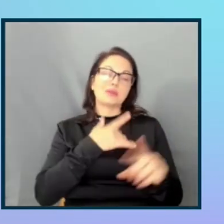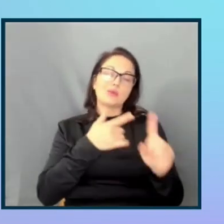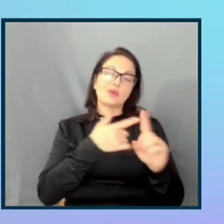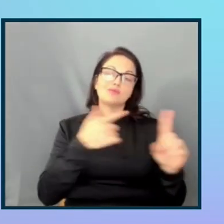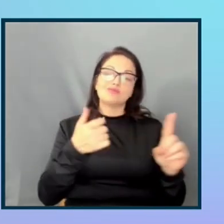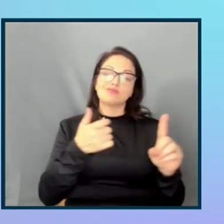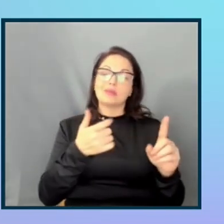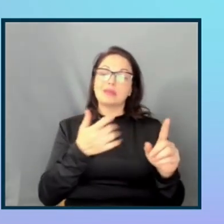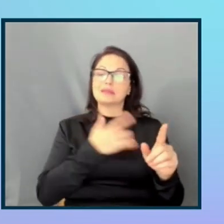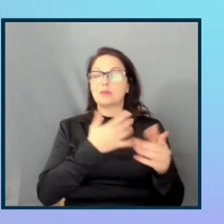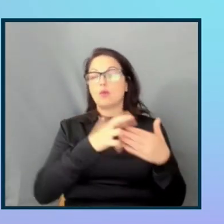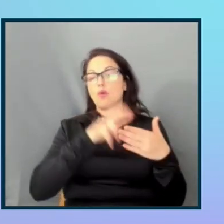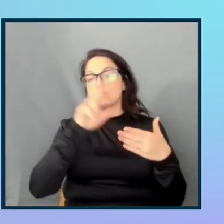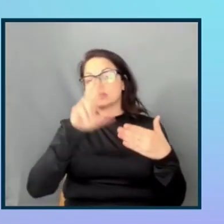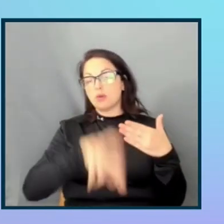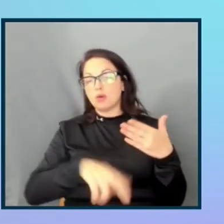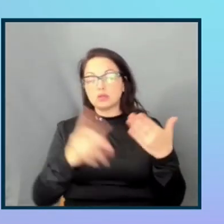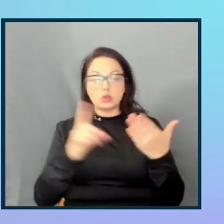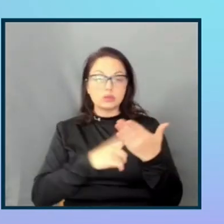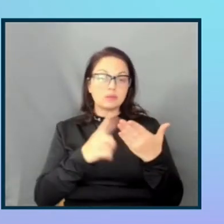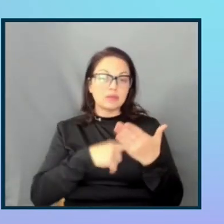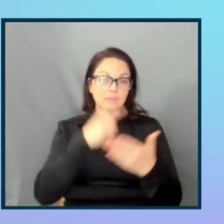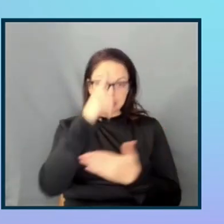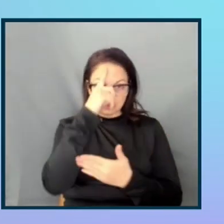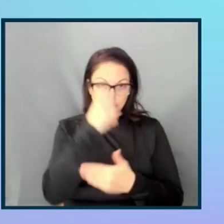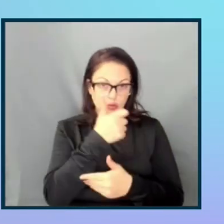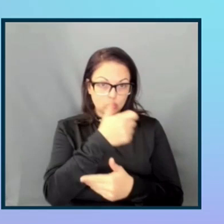So sometimes it's up to you to put the legwork in and go and find the groups.